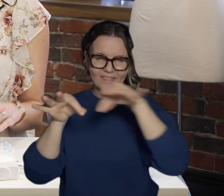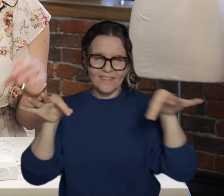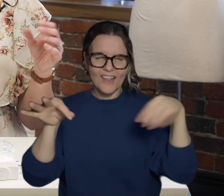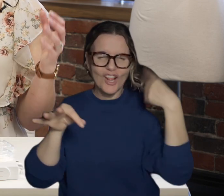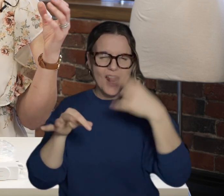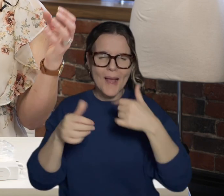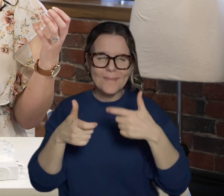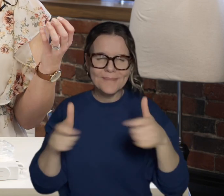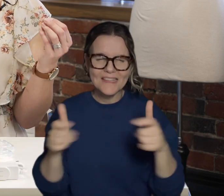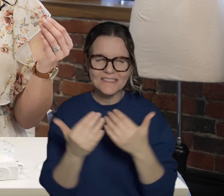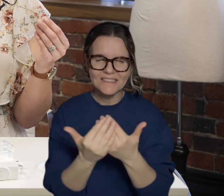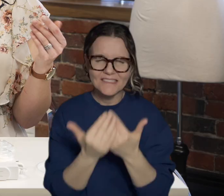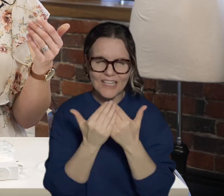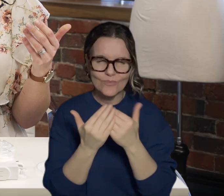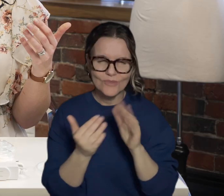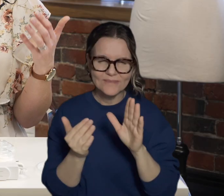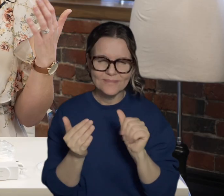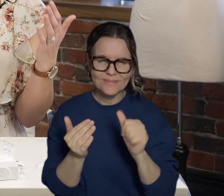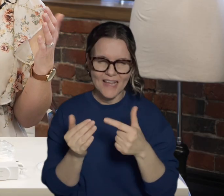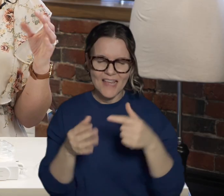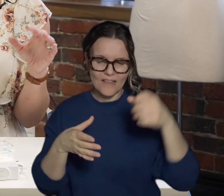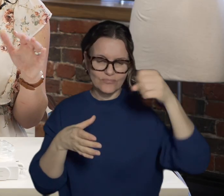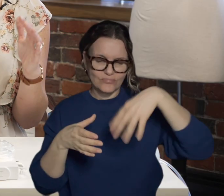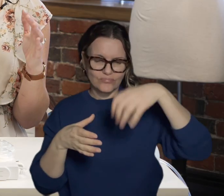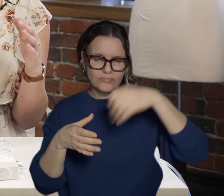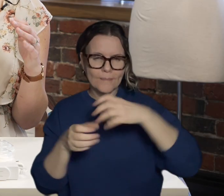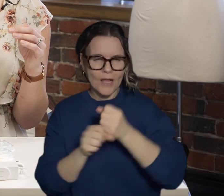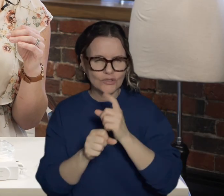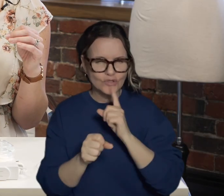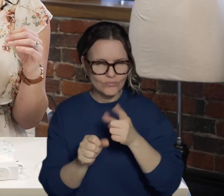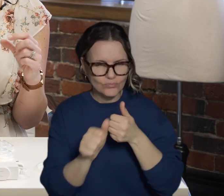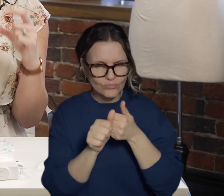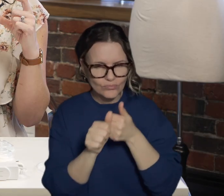bags that look like large sandwich baggies and you're just going to put your parts in there and